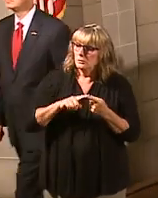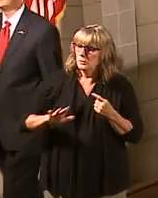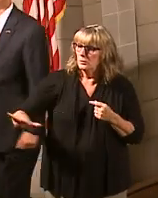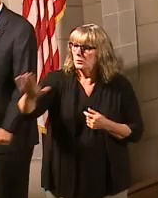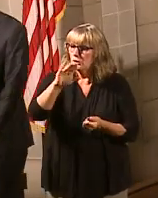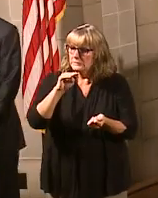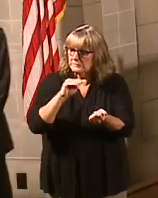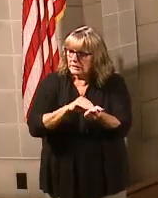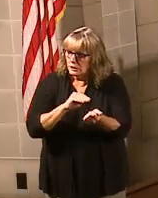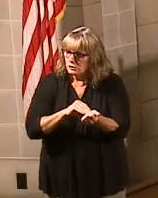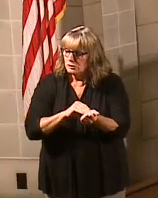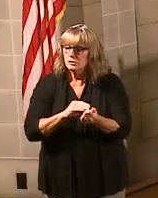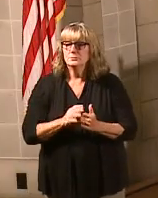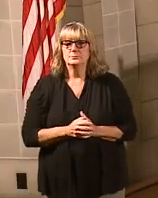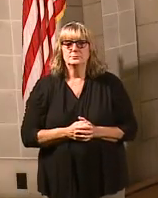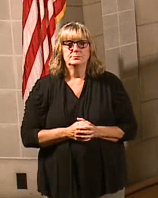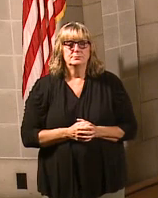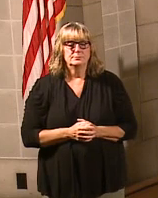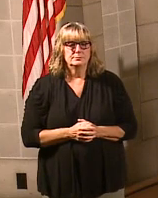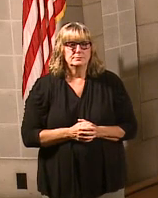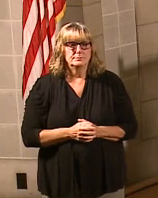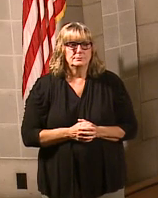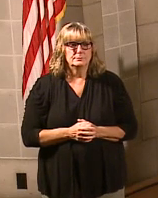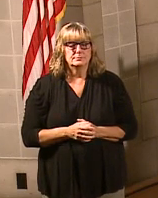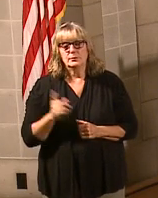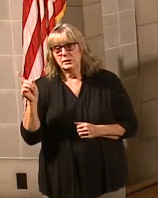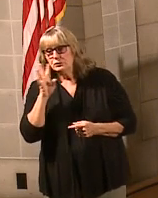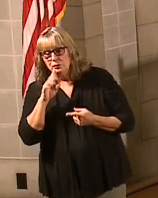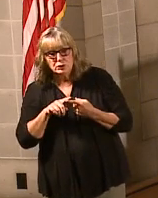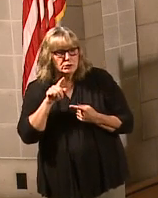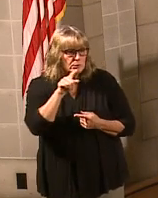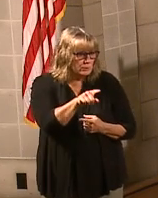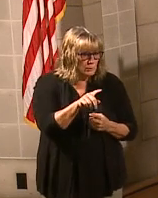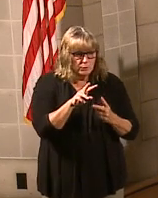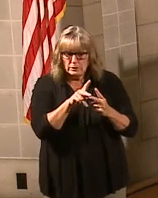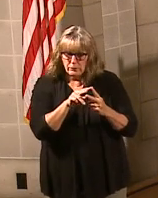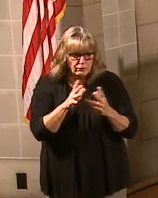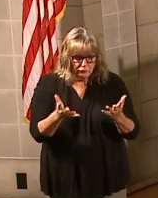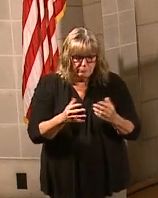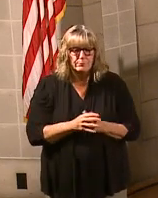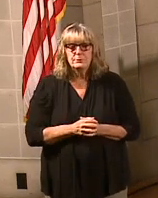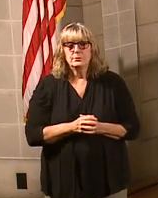OUR NUMBER TWO THERAPY RIGHT NOW.